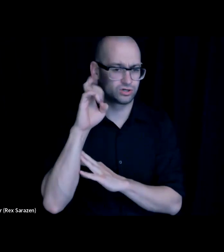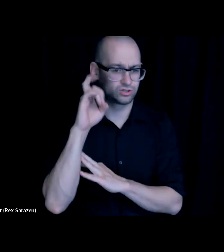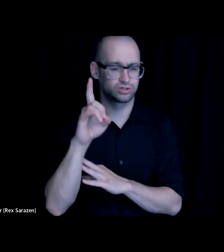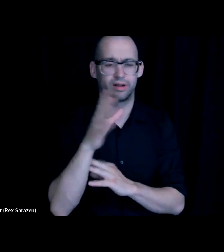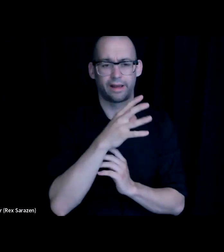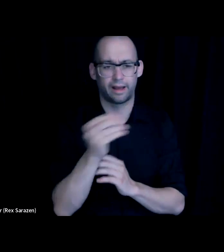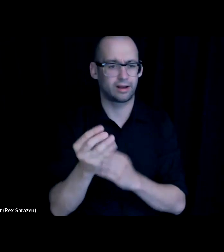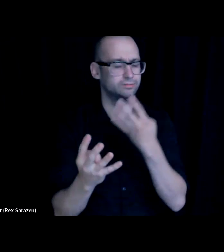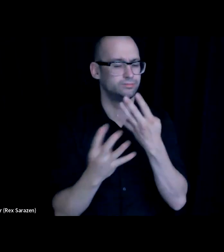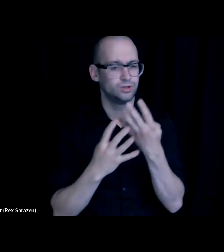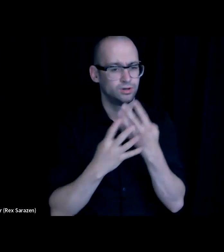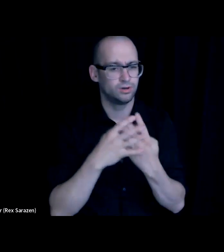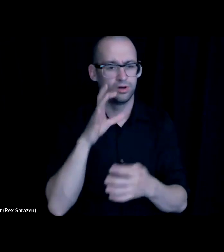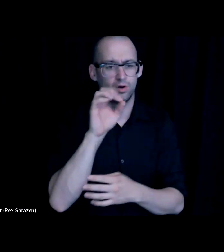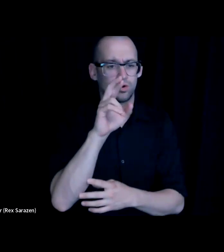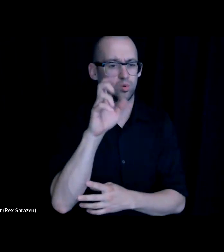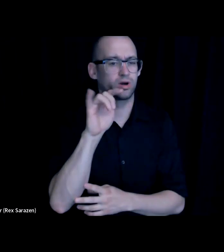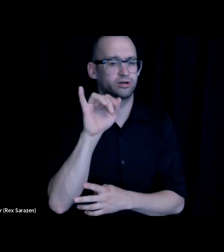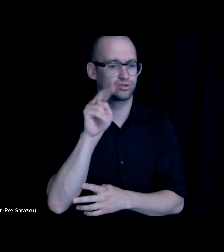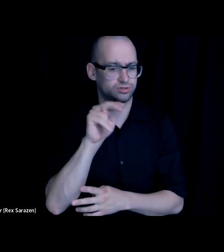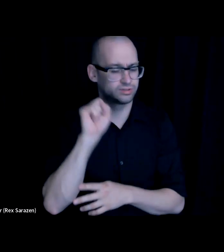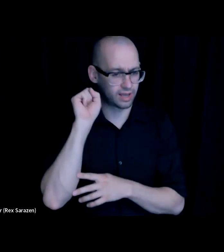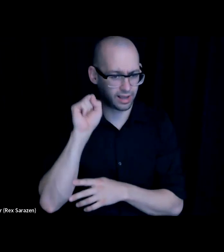systems as well, could be funded through a dull education. And when I say funded through